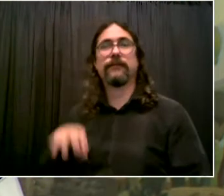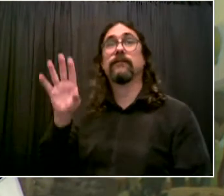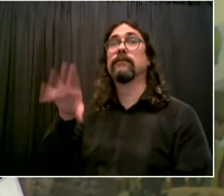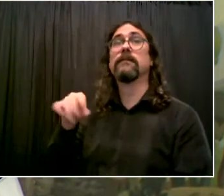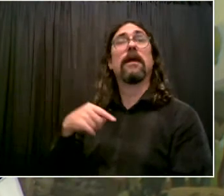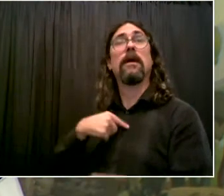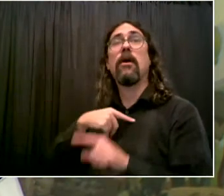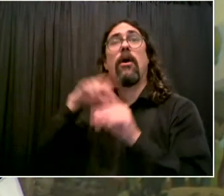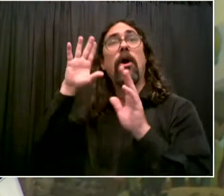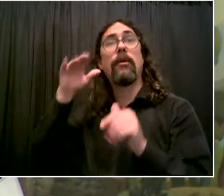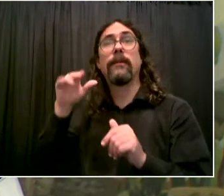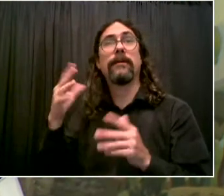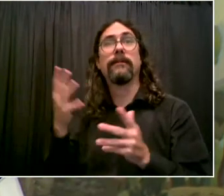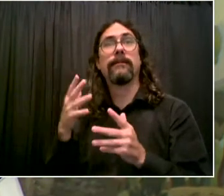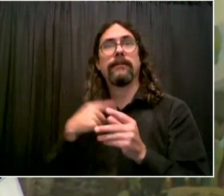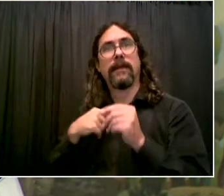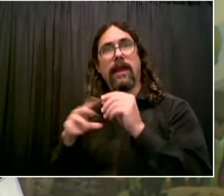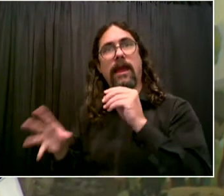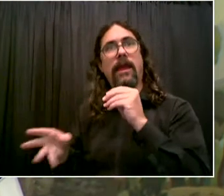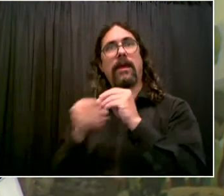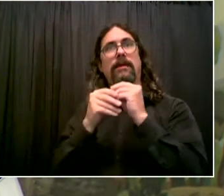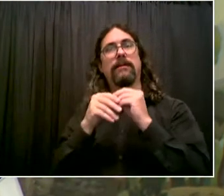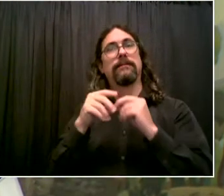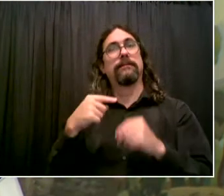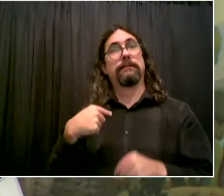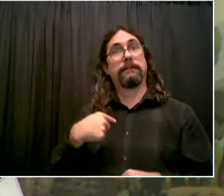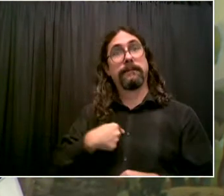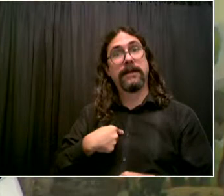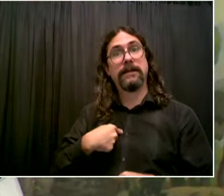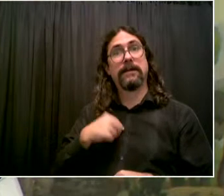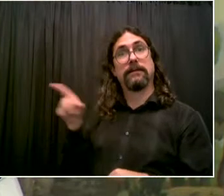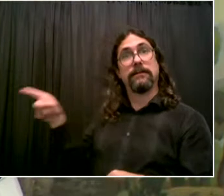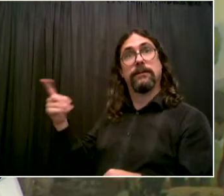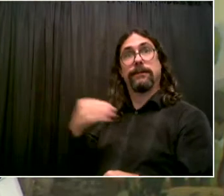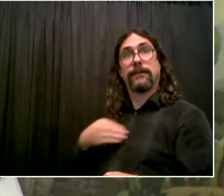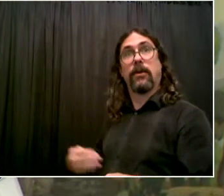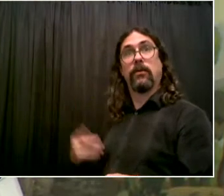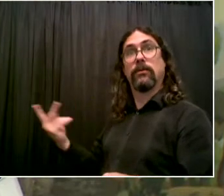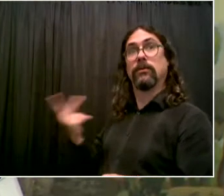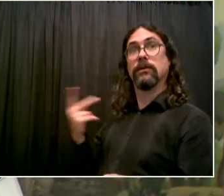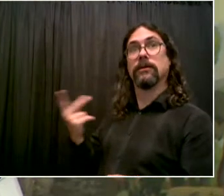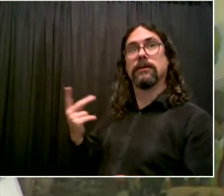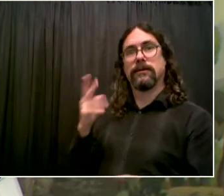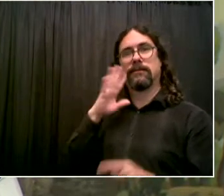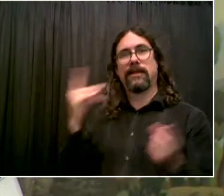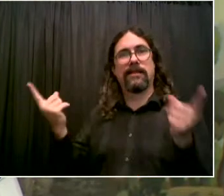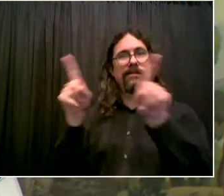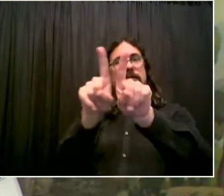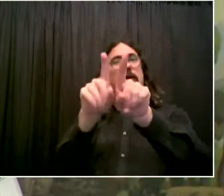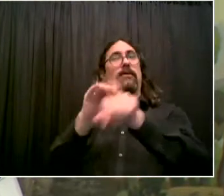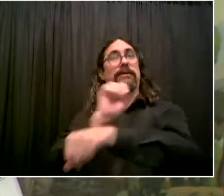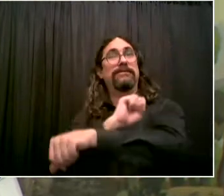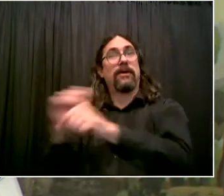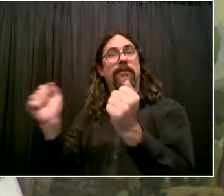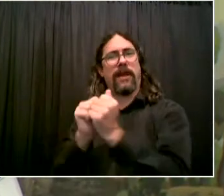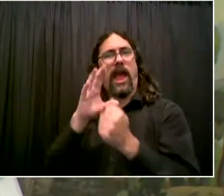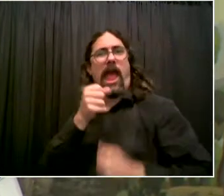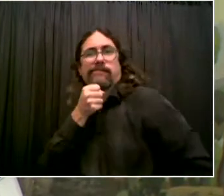FOR YOU. TELL IT LIKE IT IS. WHAT I'M HOPING WHAT WE ADD TO THE LINEUP IS THE